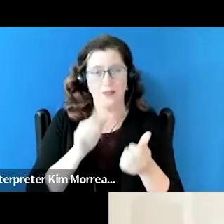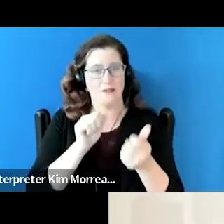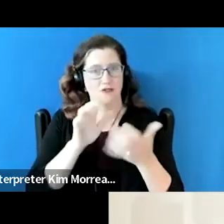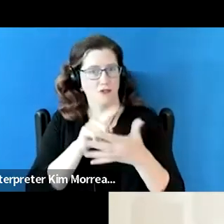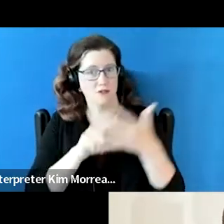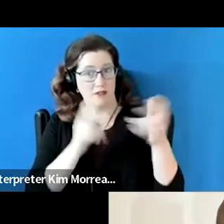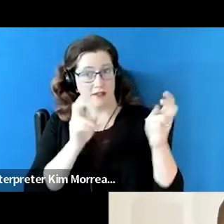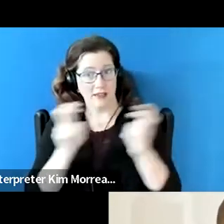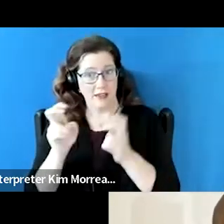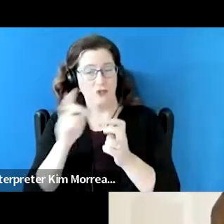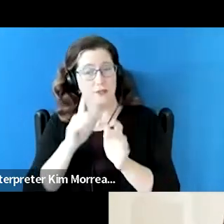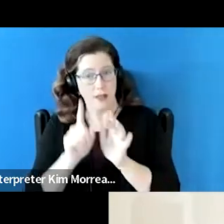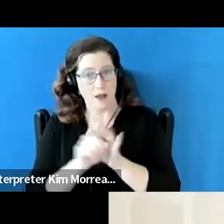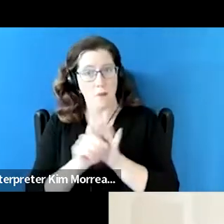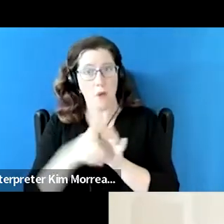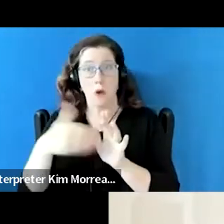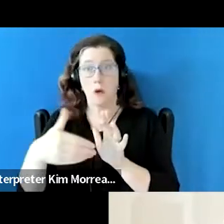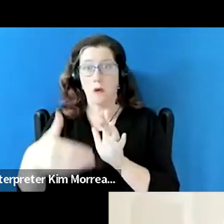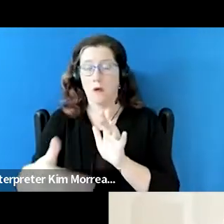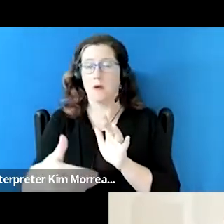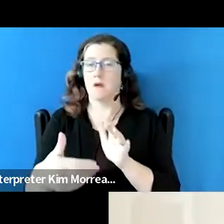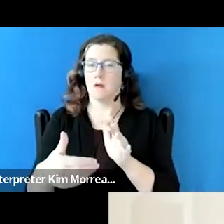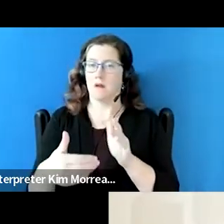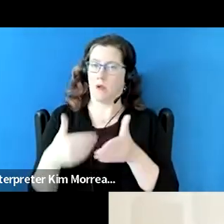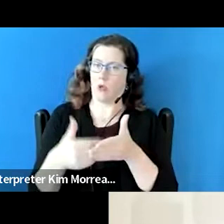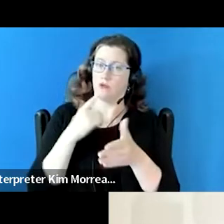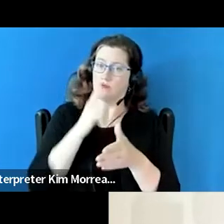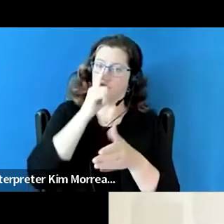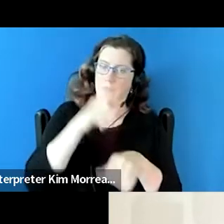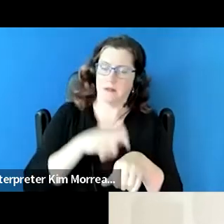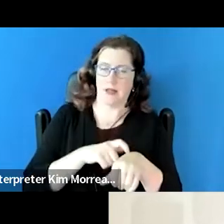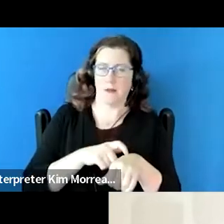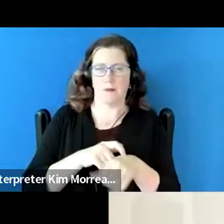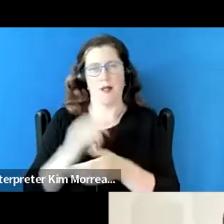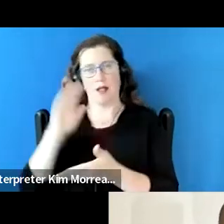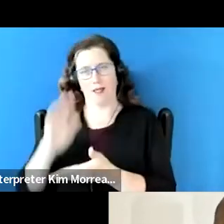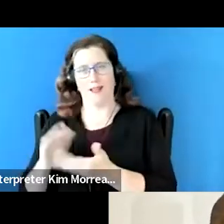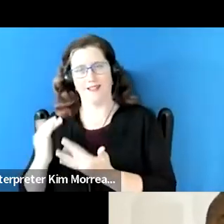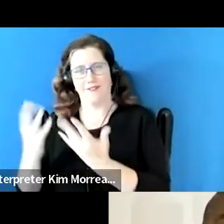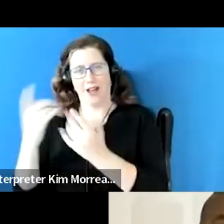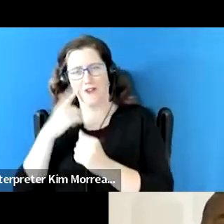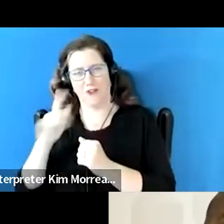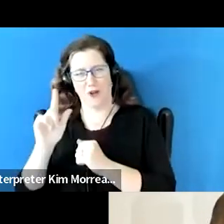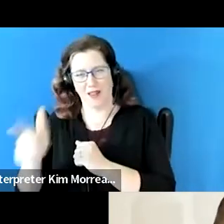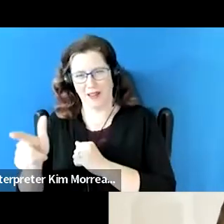as they're kind of coming up closer to real time, then that's less fires to put out, more proactive work.